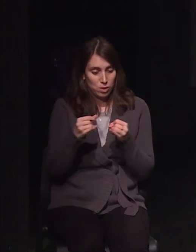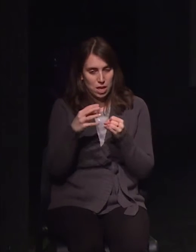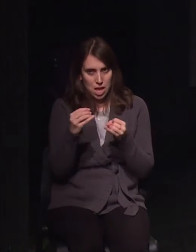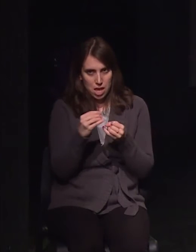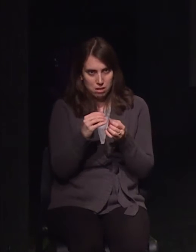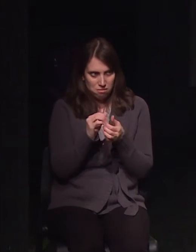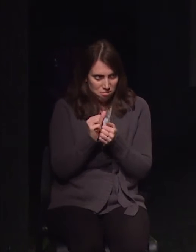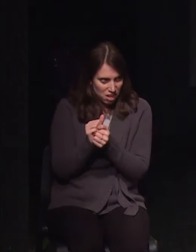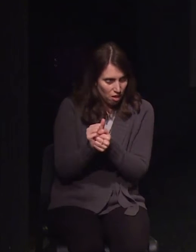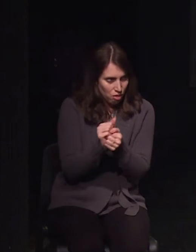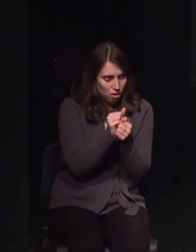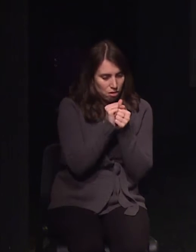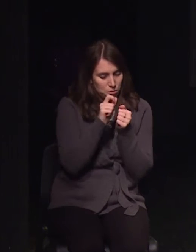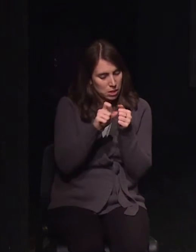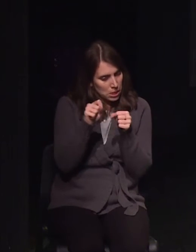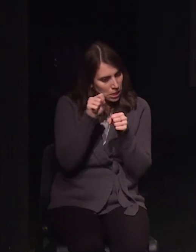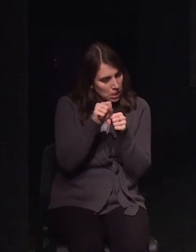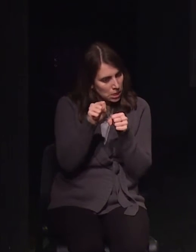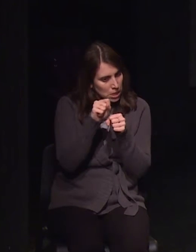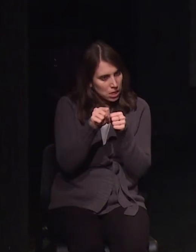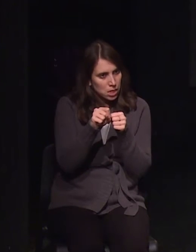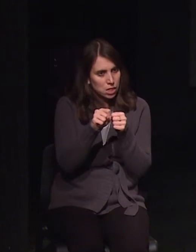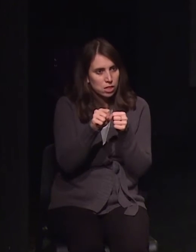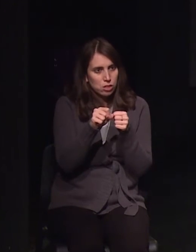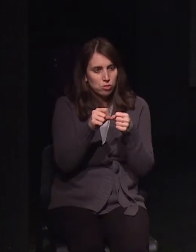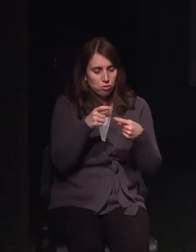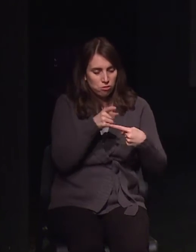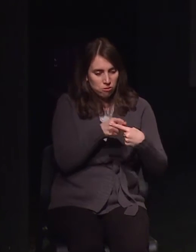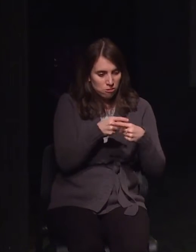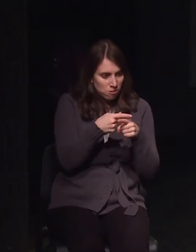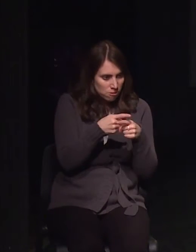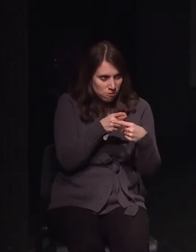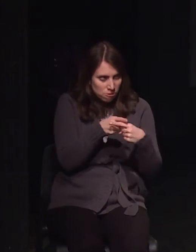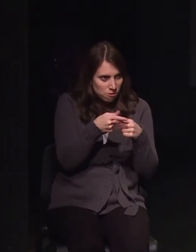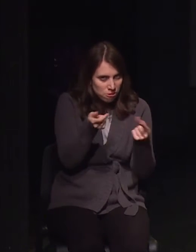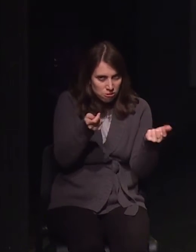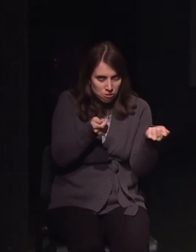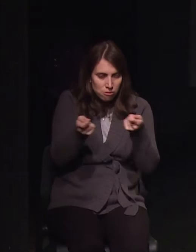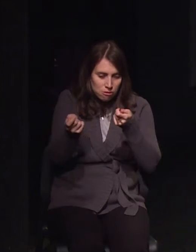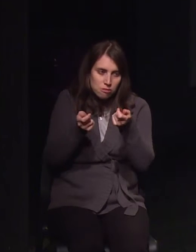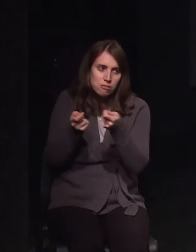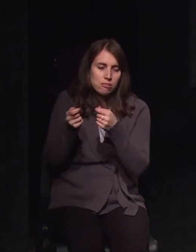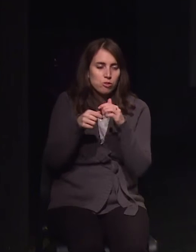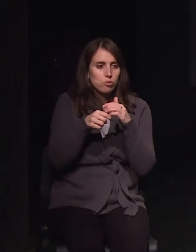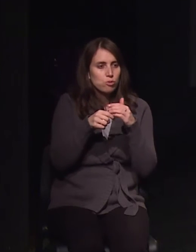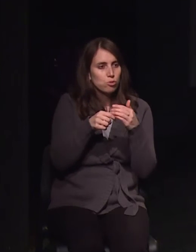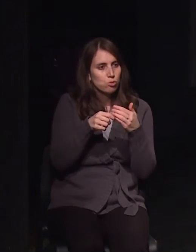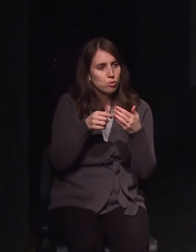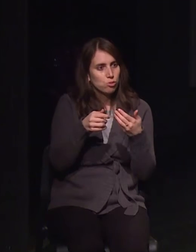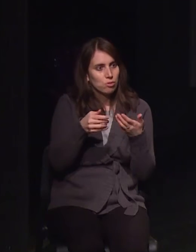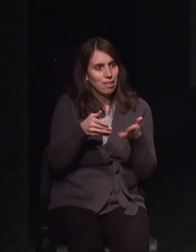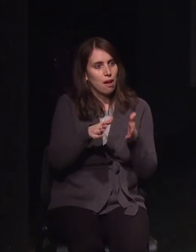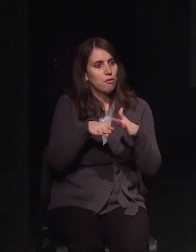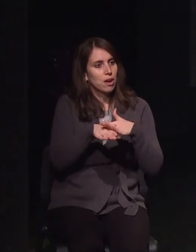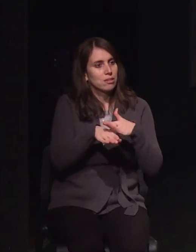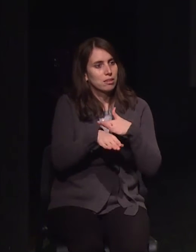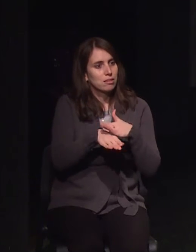our power to enter access, and as our mutual friend Yo-yo Ma said, talent doesn’t pick